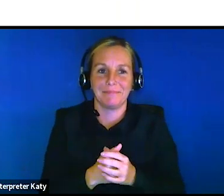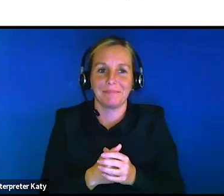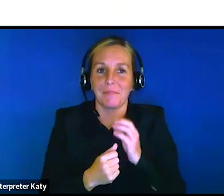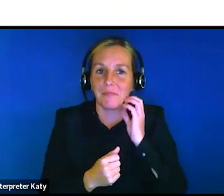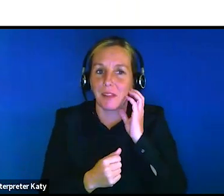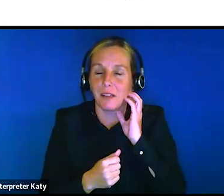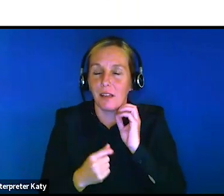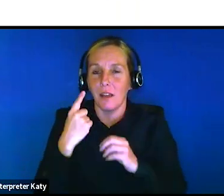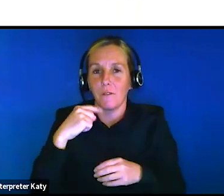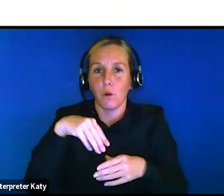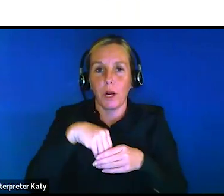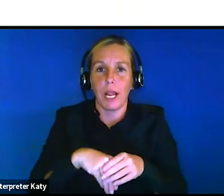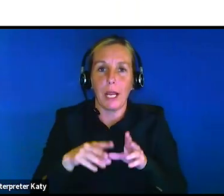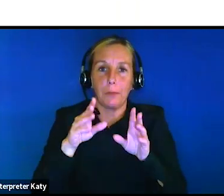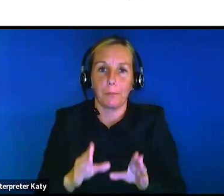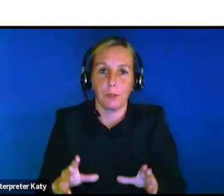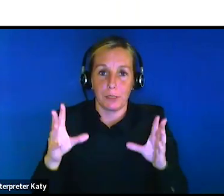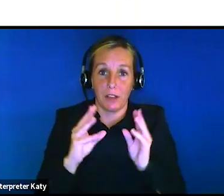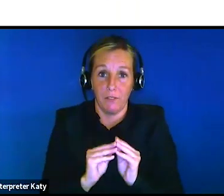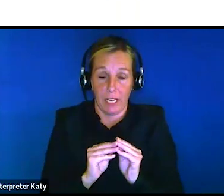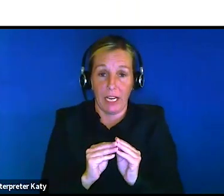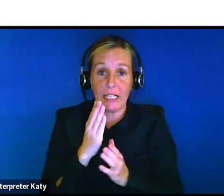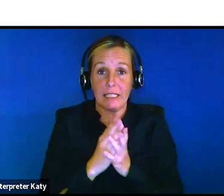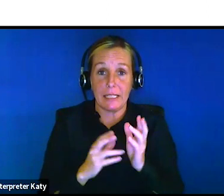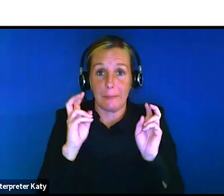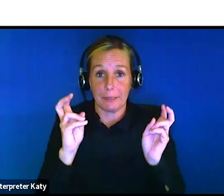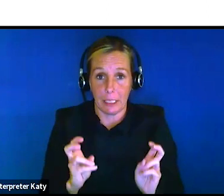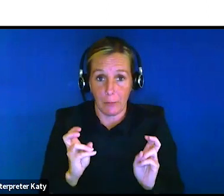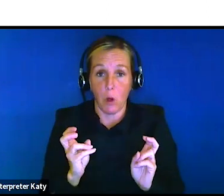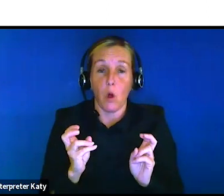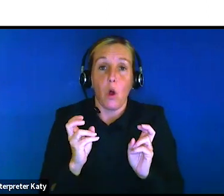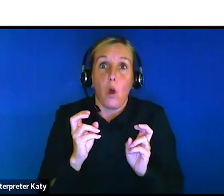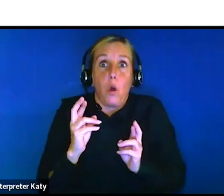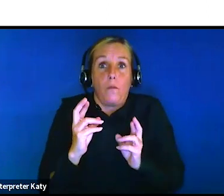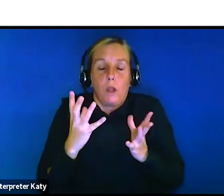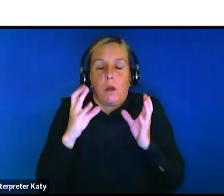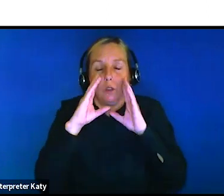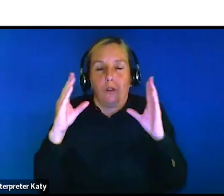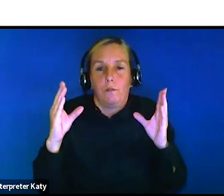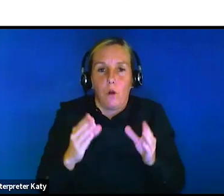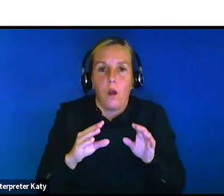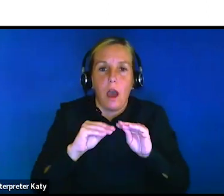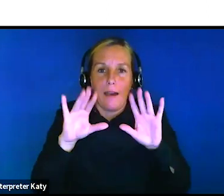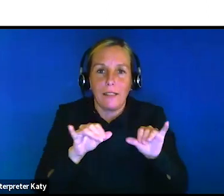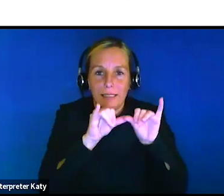in-person convening, some of the topics that we are hoping to center on are obviously on systems design.